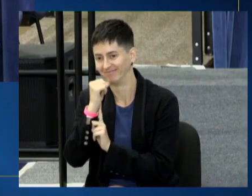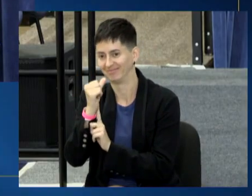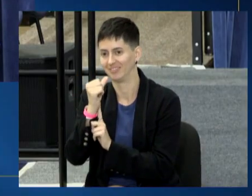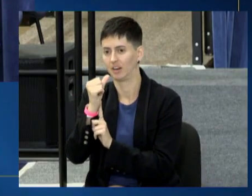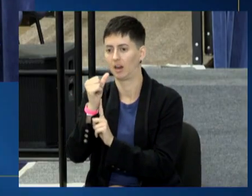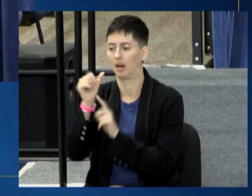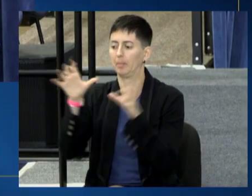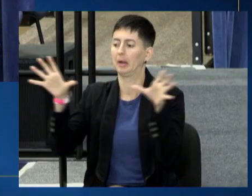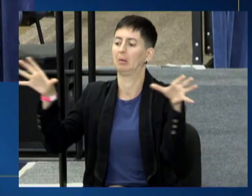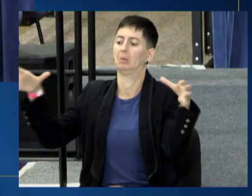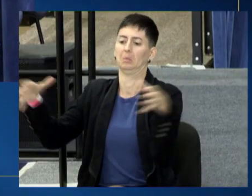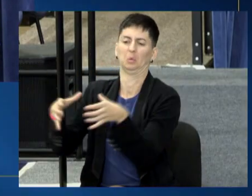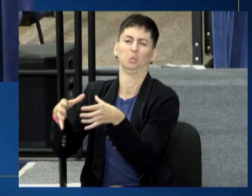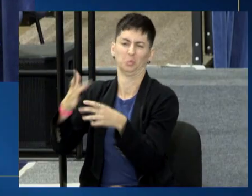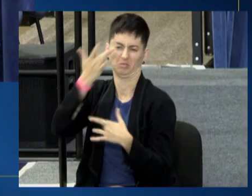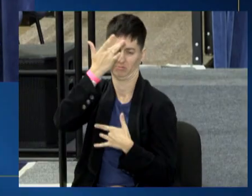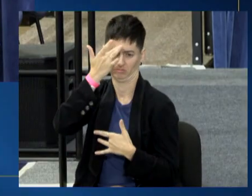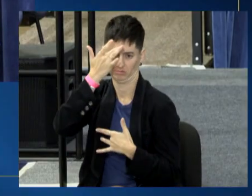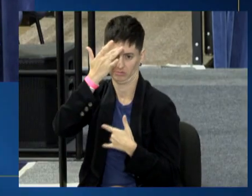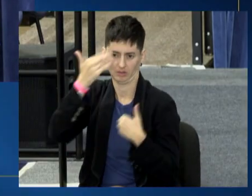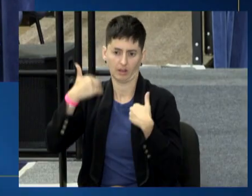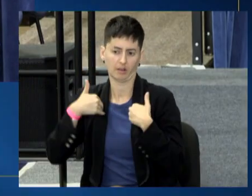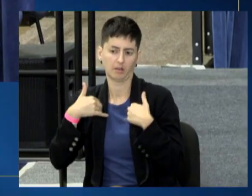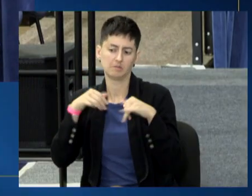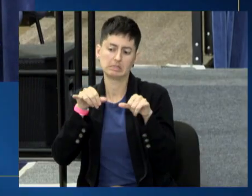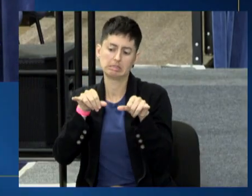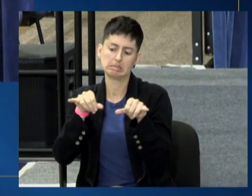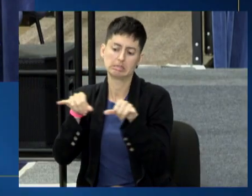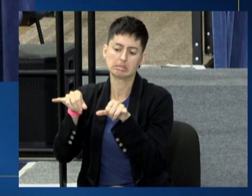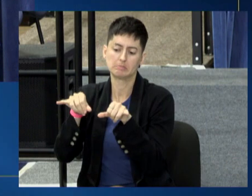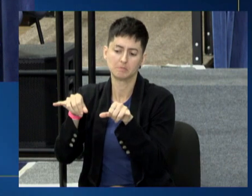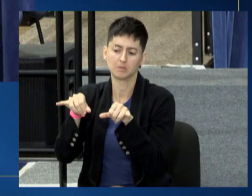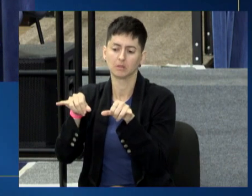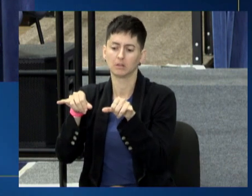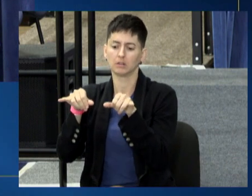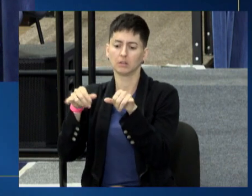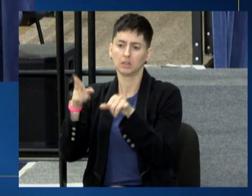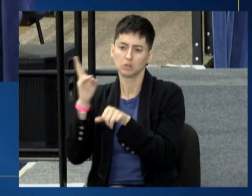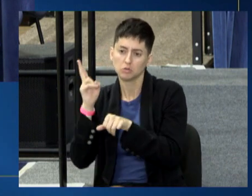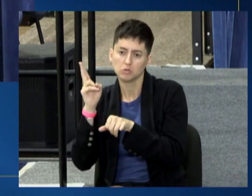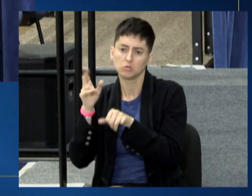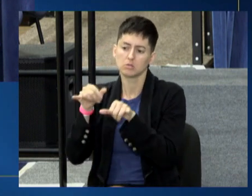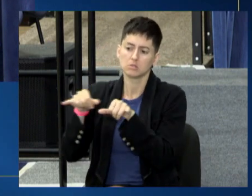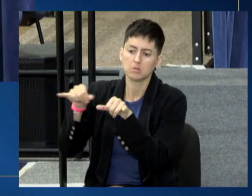similar natural histories, similar endpoints, clinical trial designs are somewhat similar.